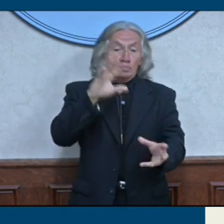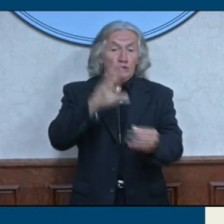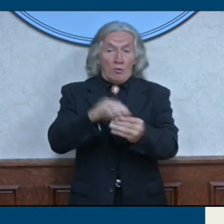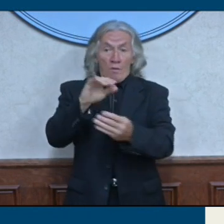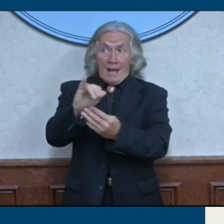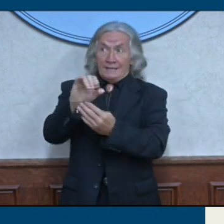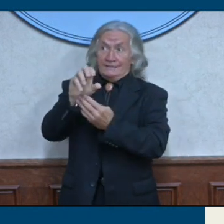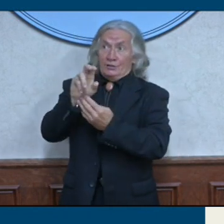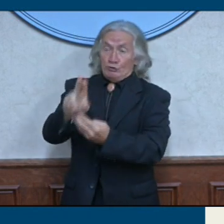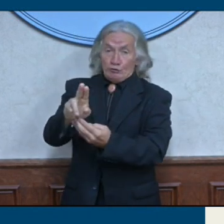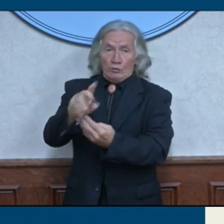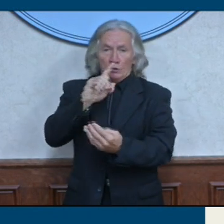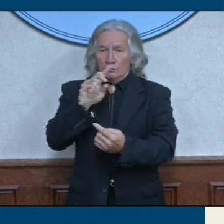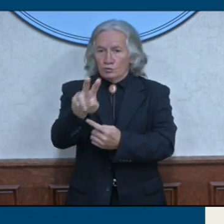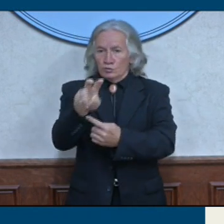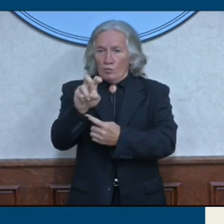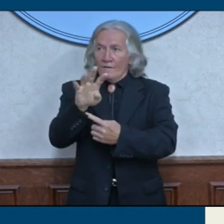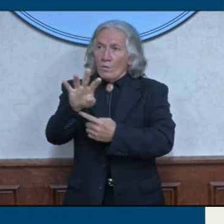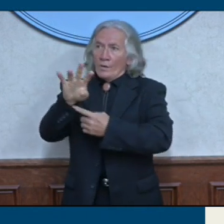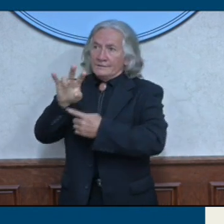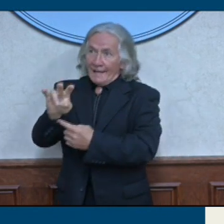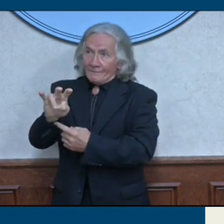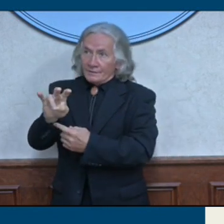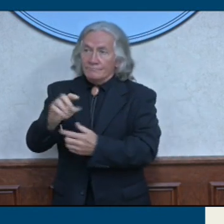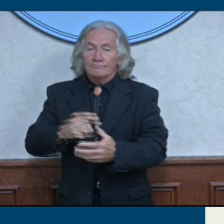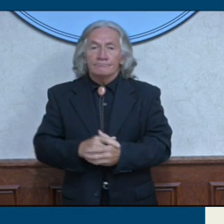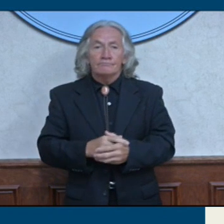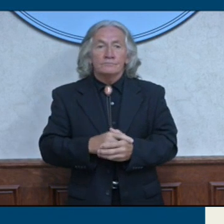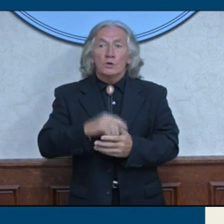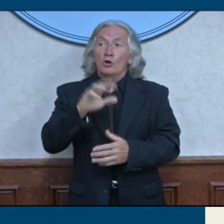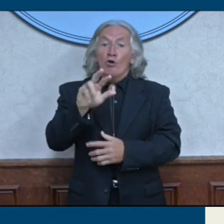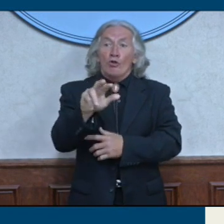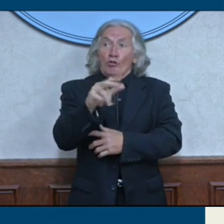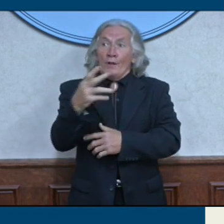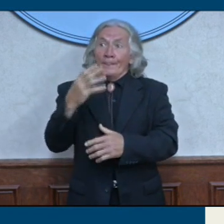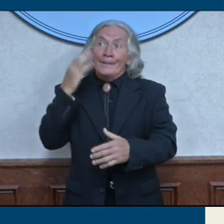THOSE BEDS ARE AVAILABLE AMOUNTING TO ABOUT 22,675